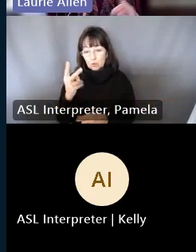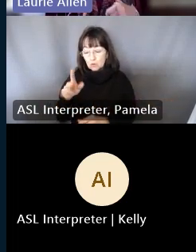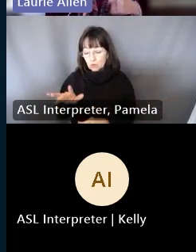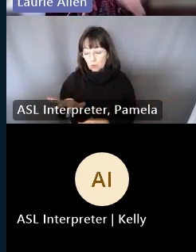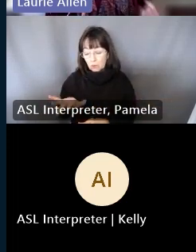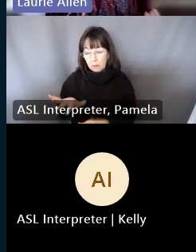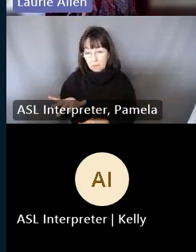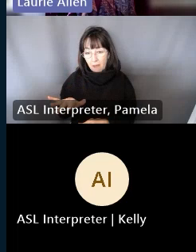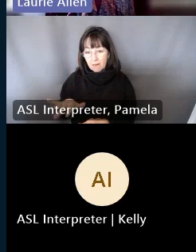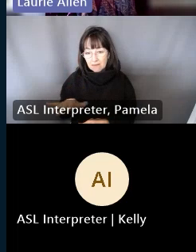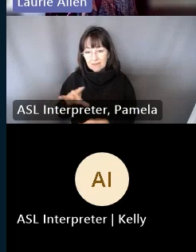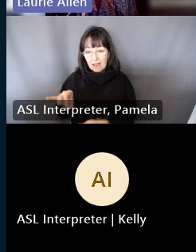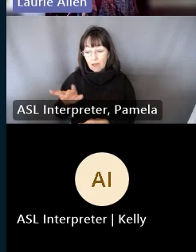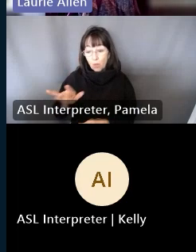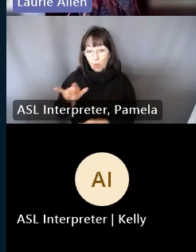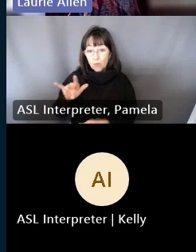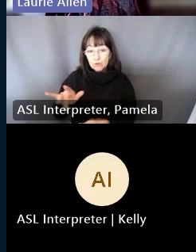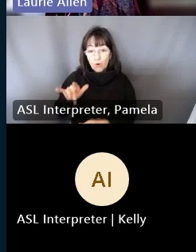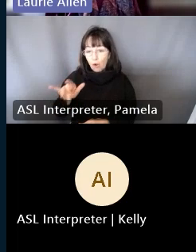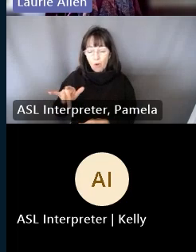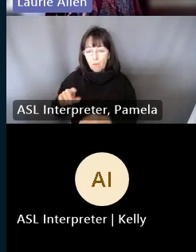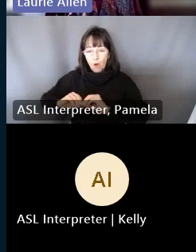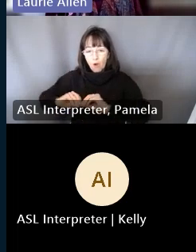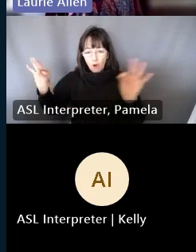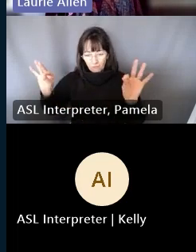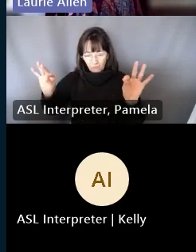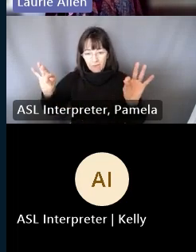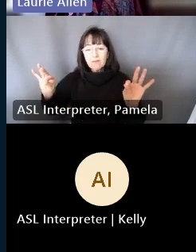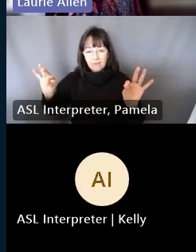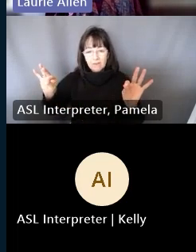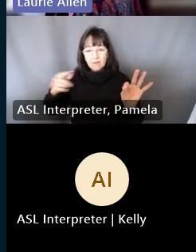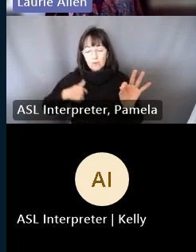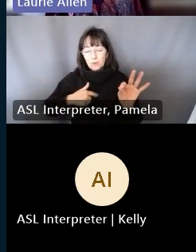and we worked with a third party to custom 3D print different form